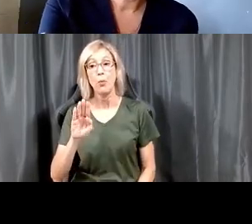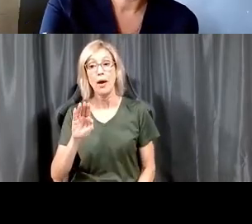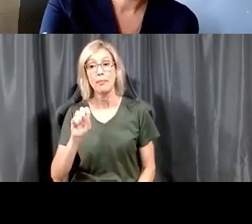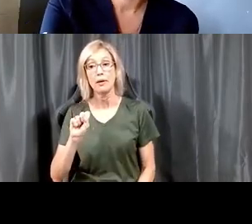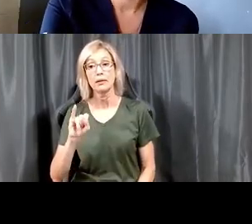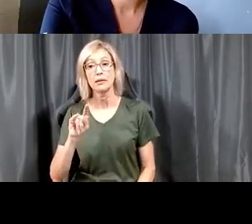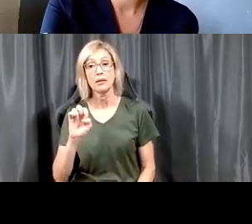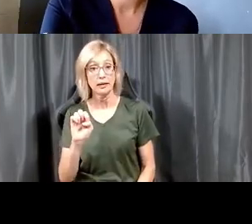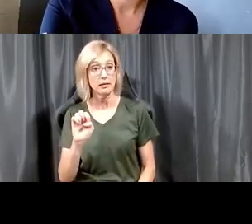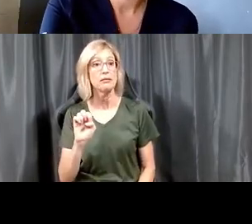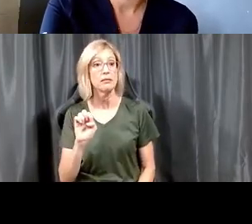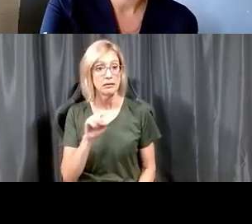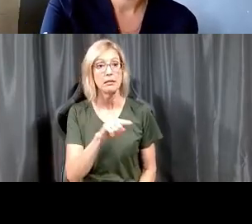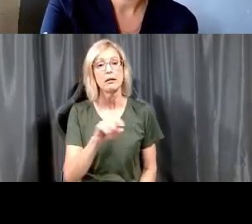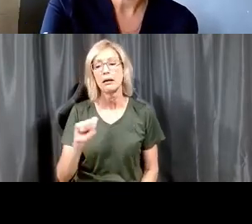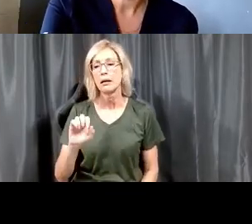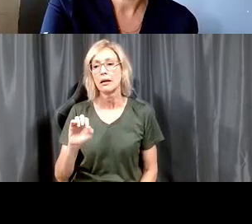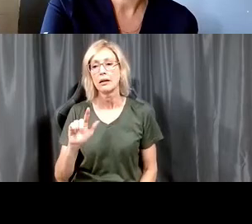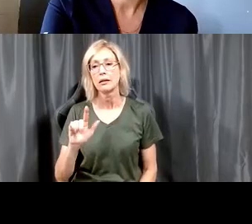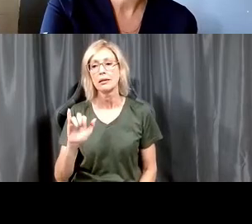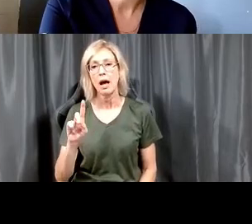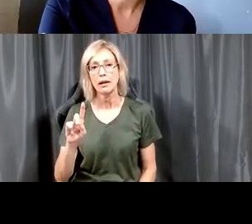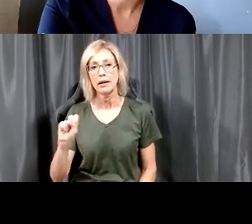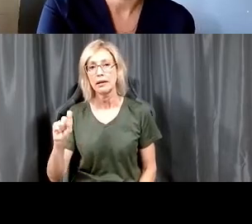Of the solid starts website. Solid starts.com.